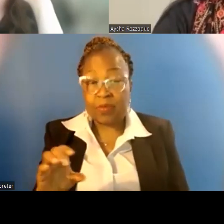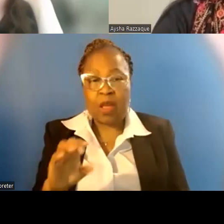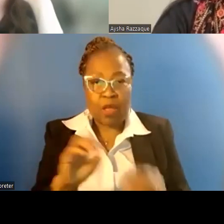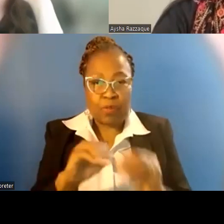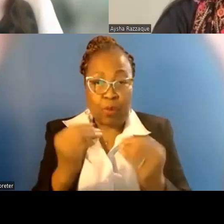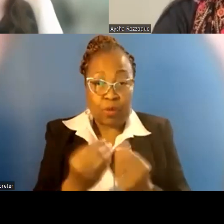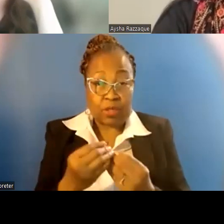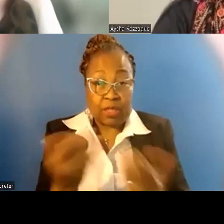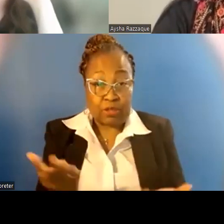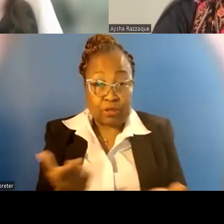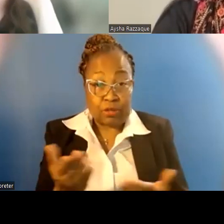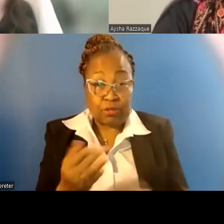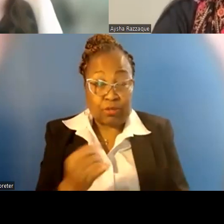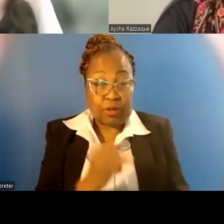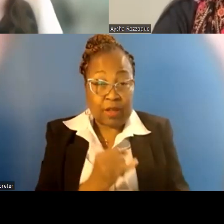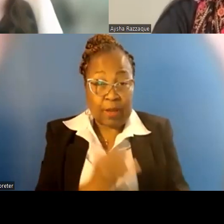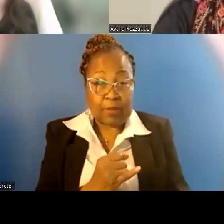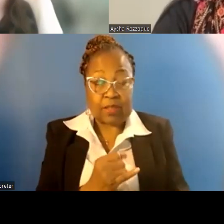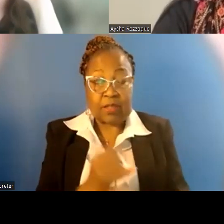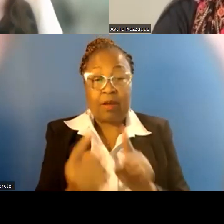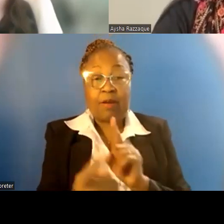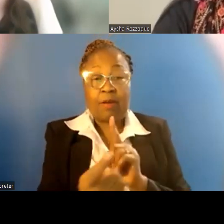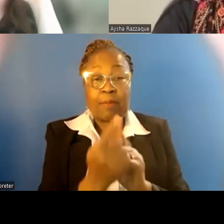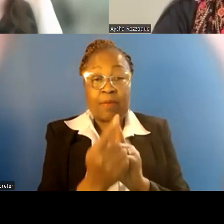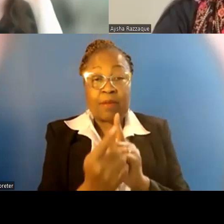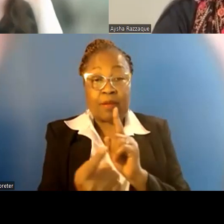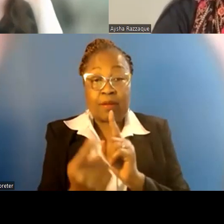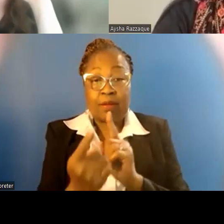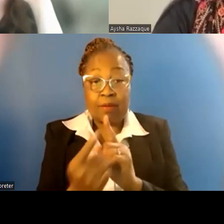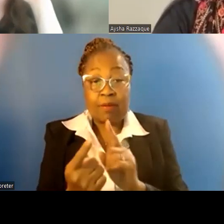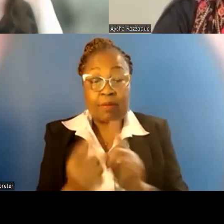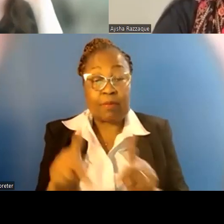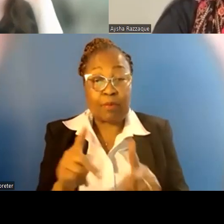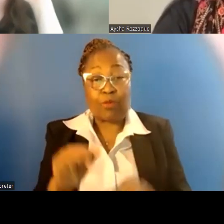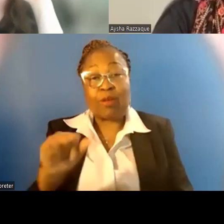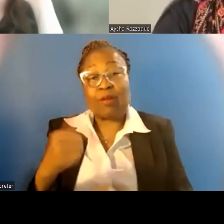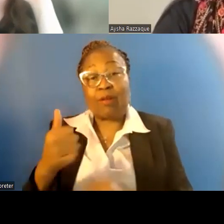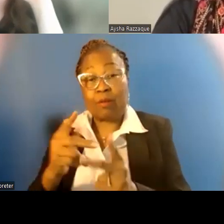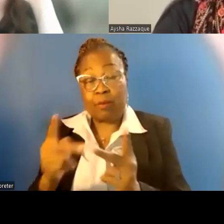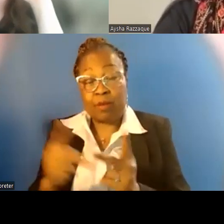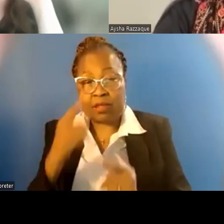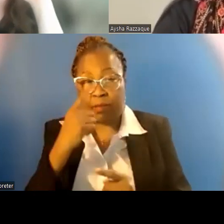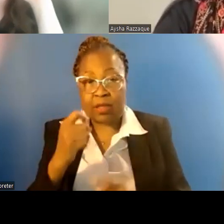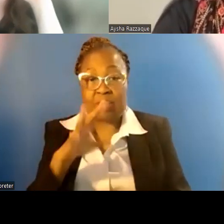are meeting folks in other spaces because they're involved in the cultural center.